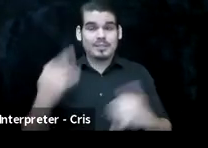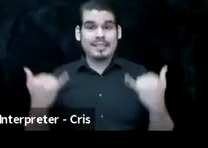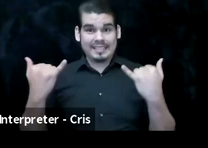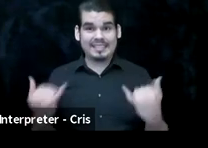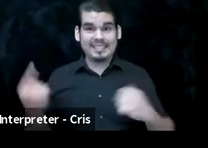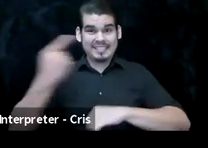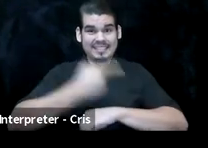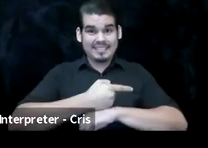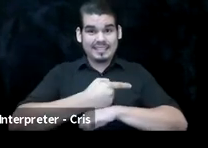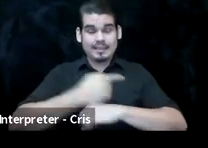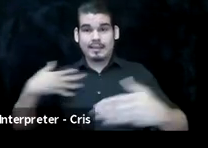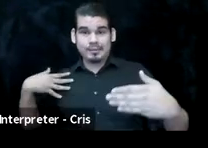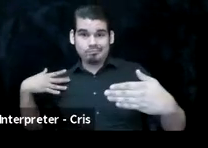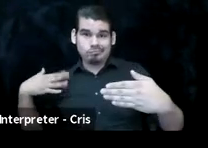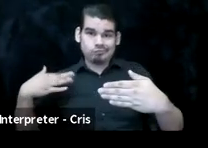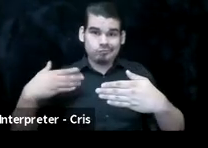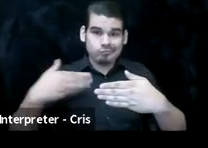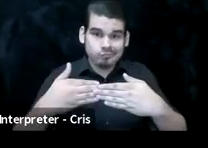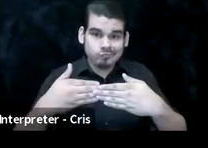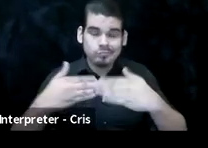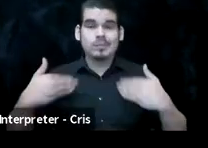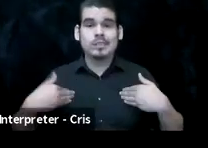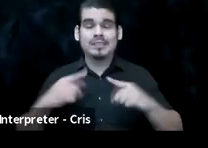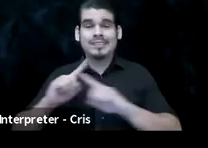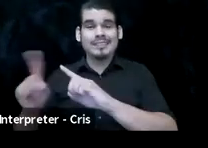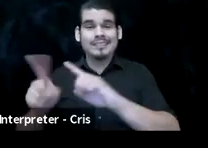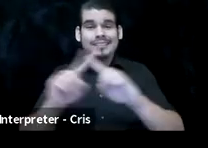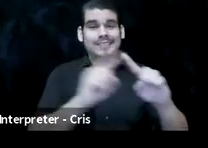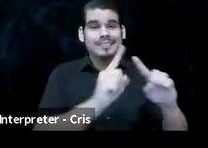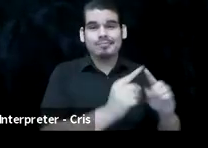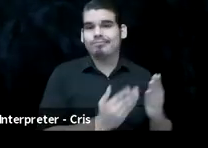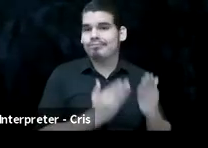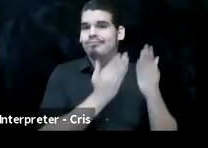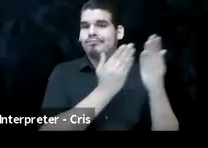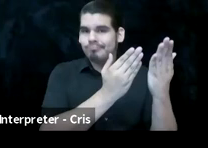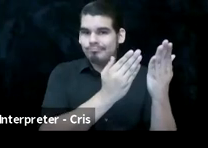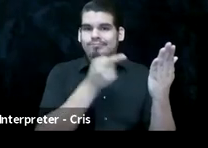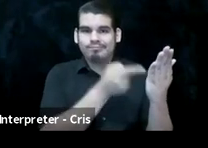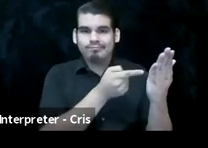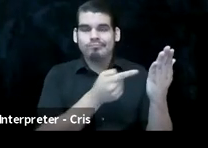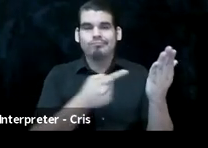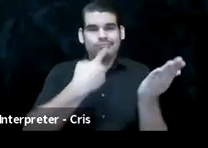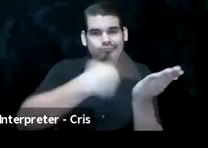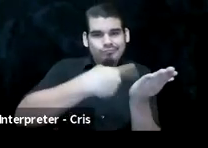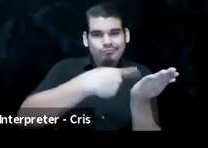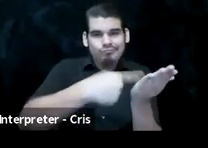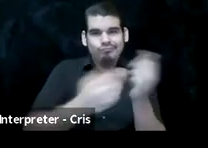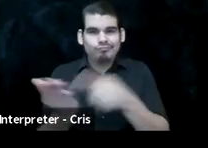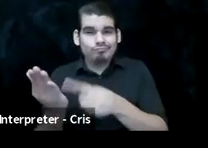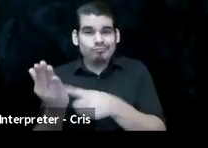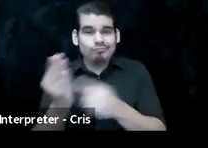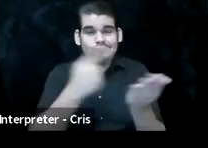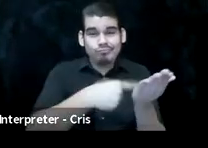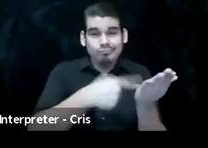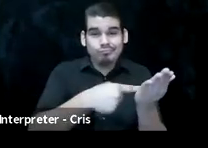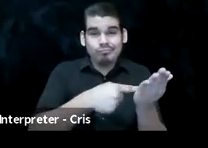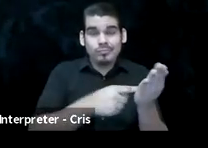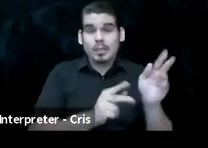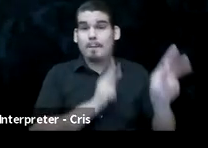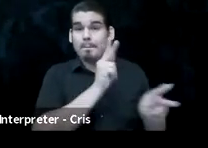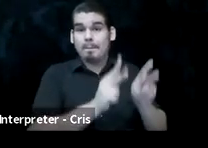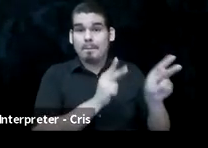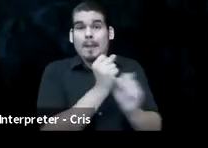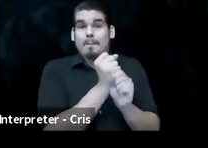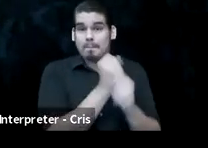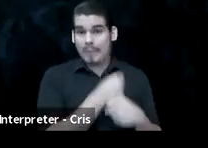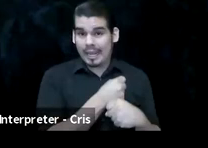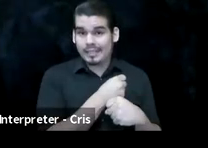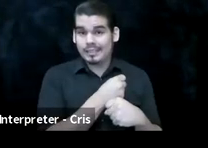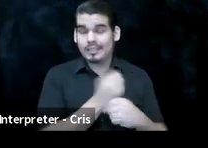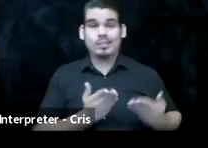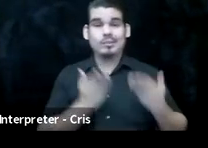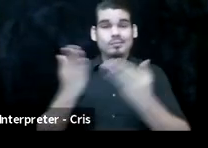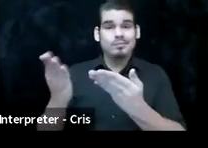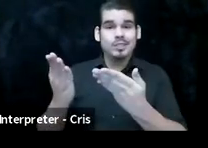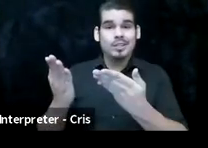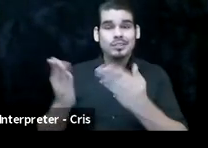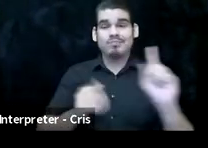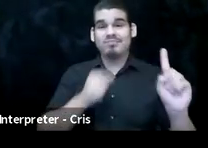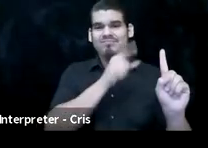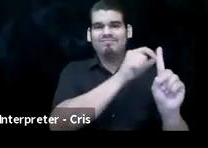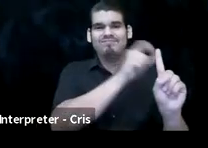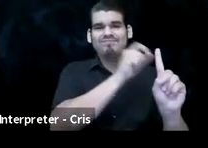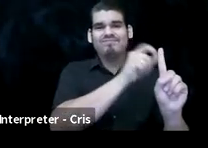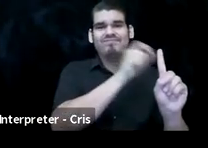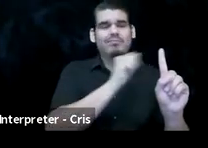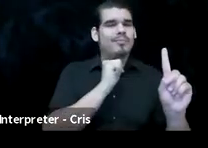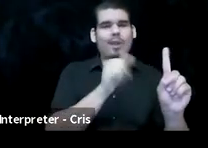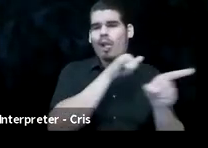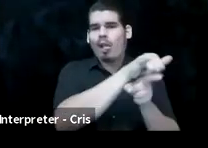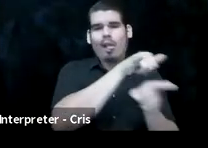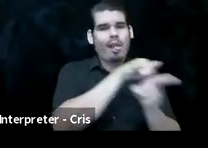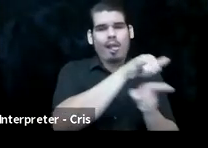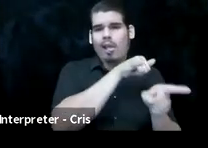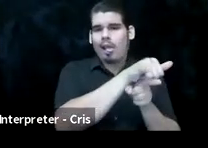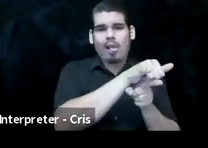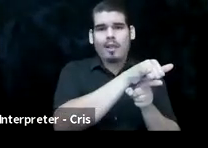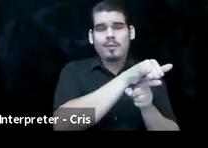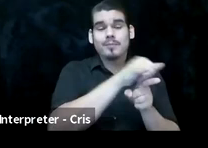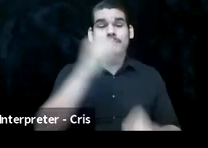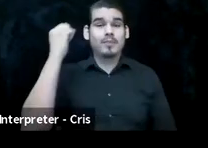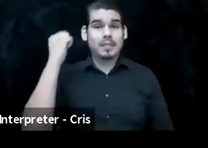RAD Region II: Again text the wallet while going to argue the idea and whatnot argue with the idea of it, not the person and also be respectful of their feelings as well because, once again we are in a professional setting and we'll be sharing the space for three days on a zoom room.